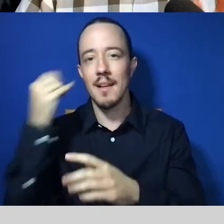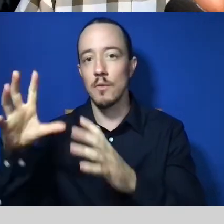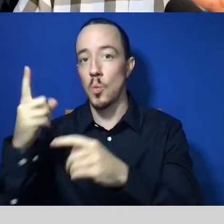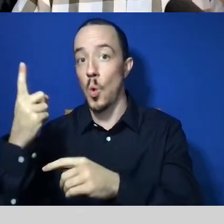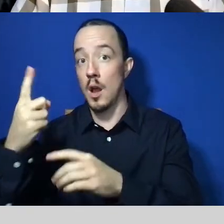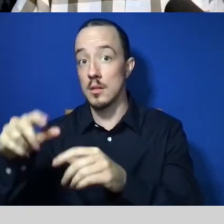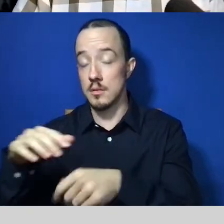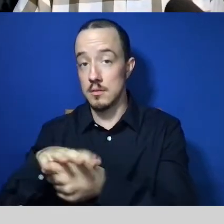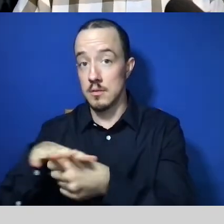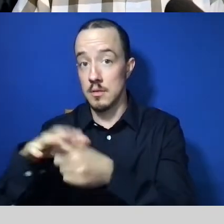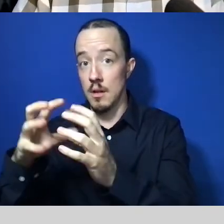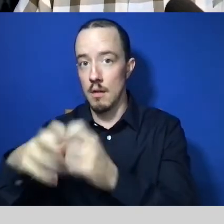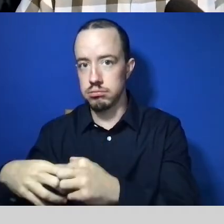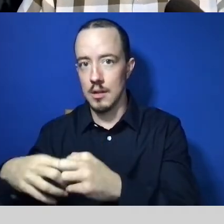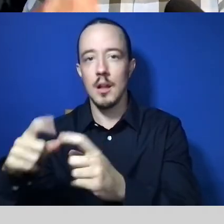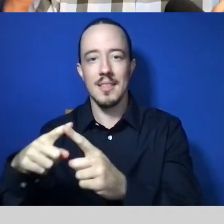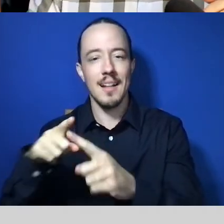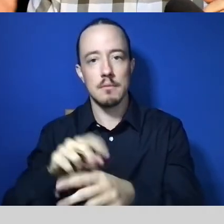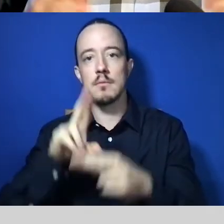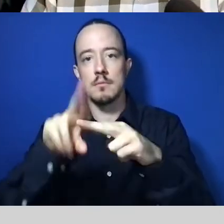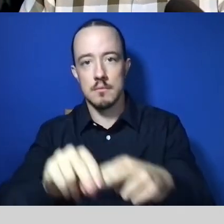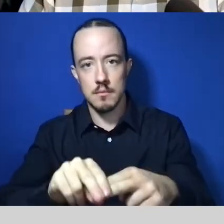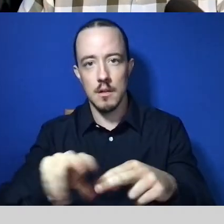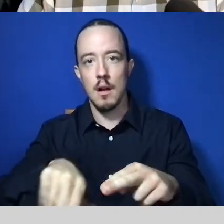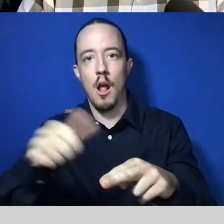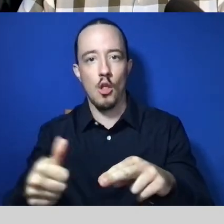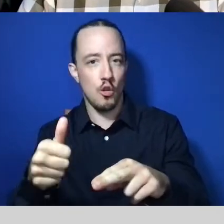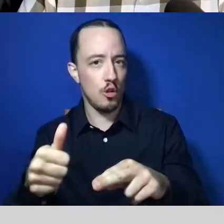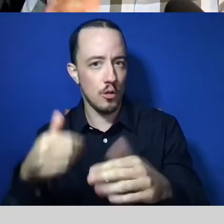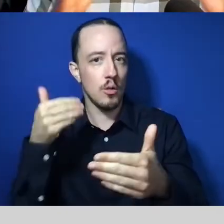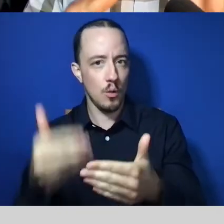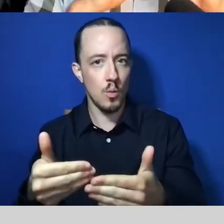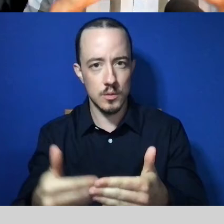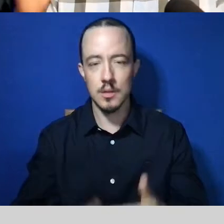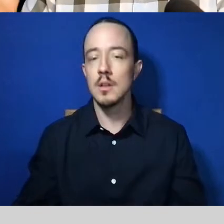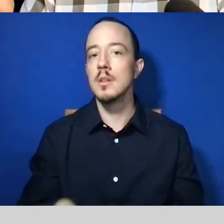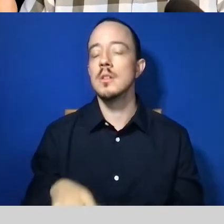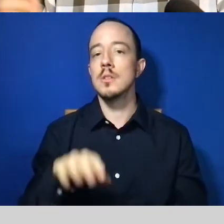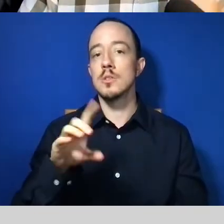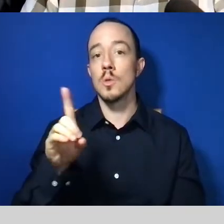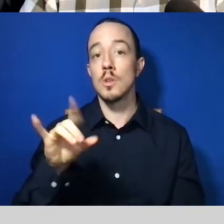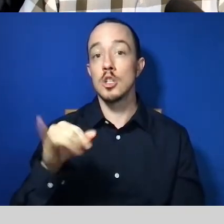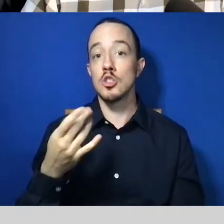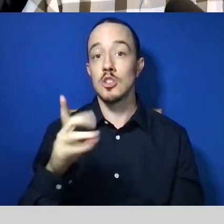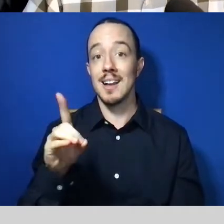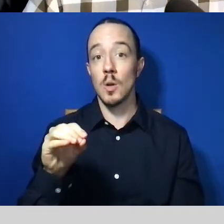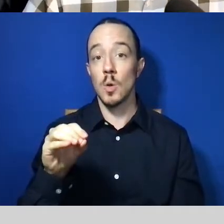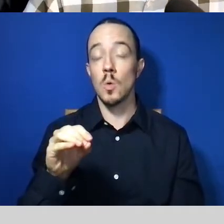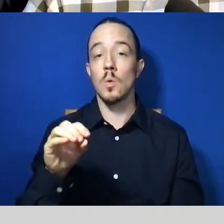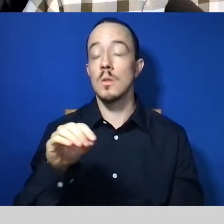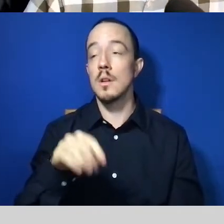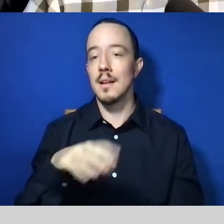The Django containers, the WebSocket containers, the Celery containers are all running across multiple availability zones automatically.